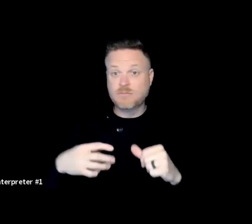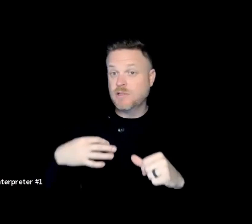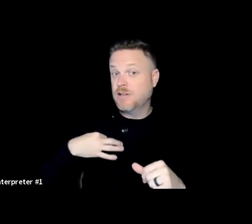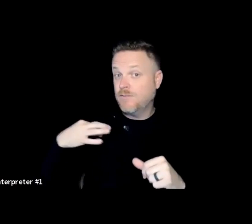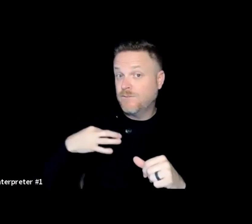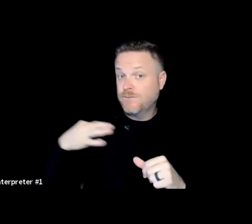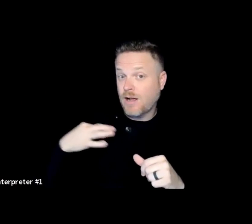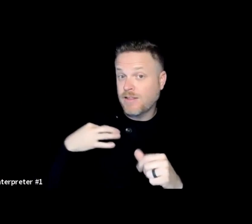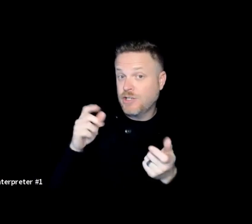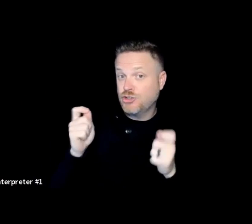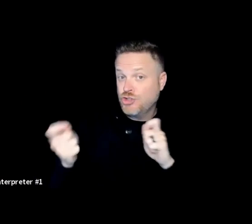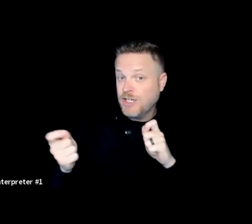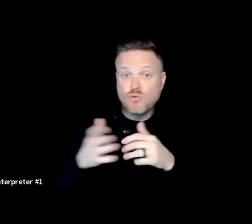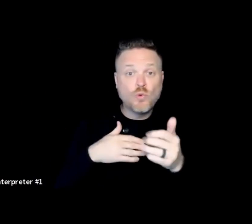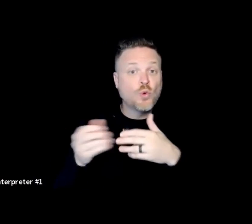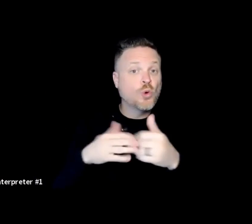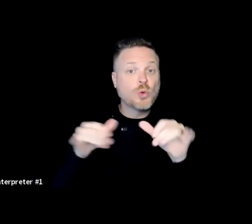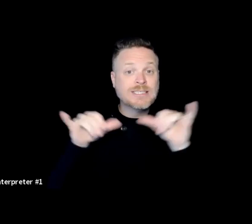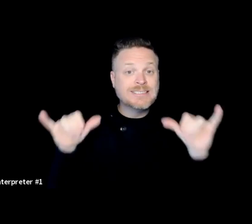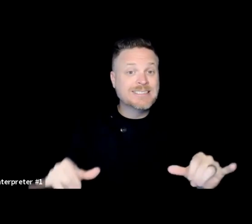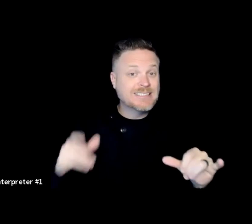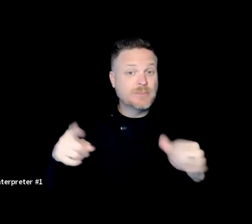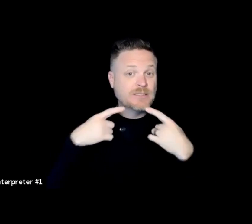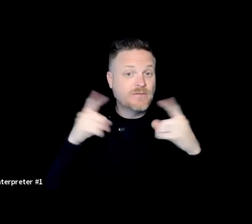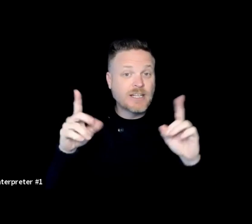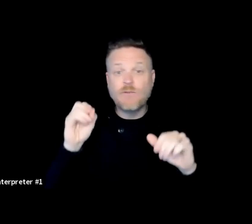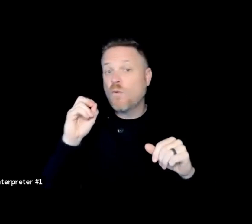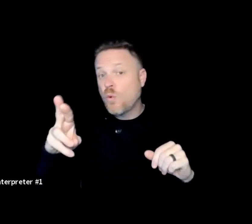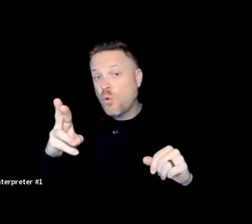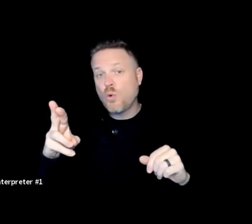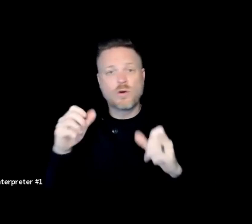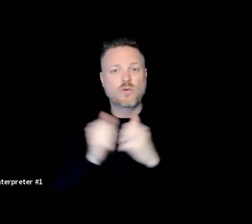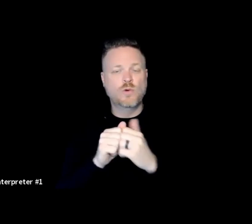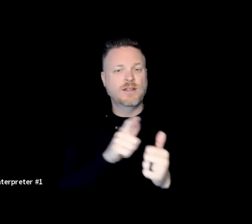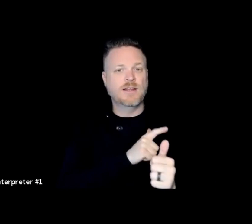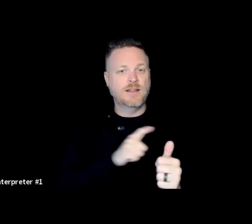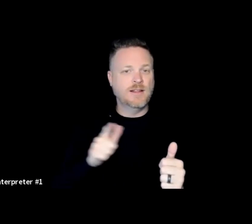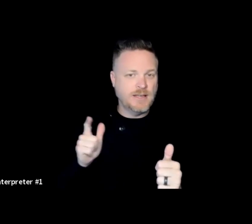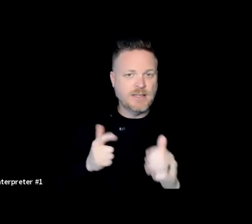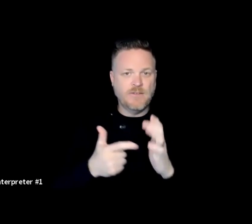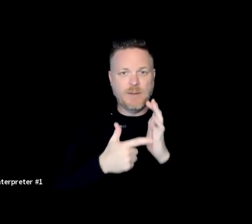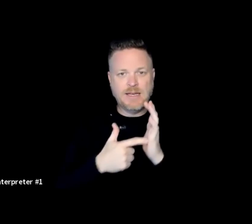by whatever entity or system is affected or is it through legislative mandates?